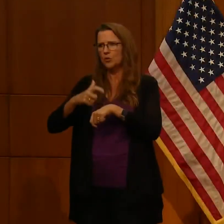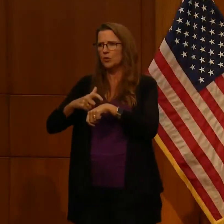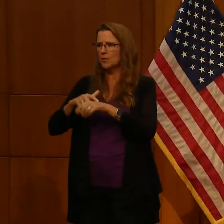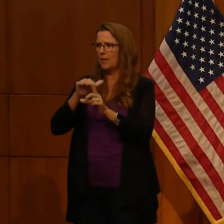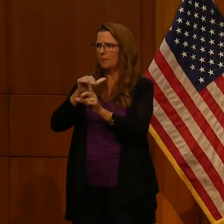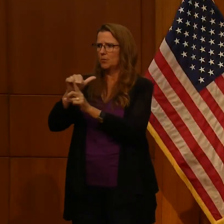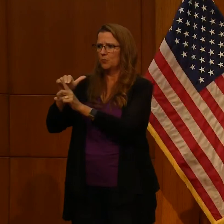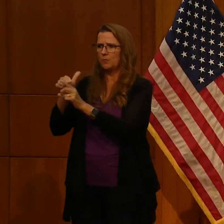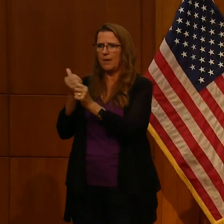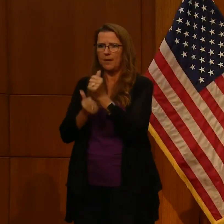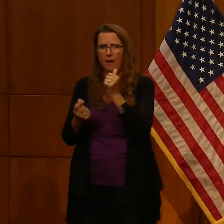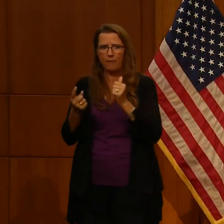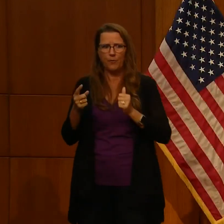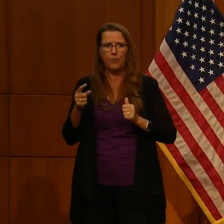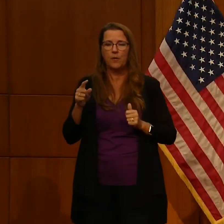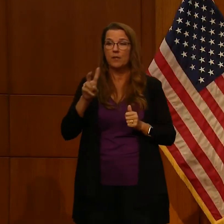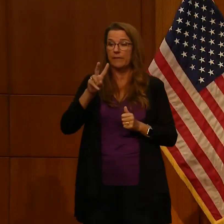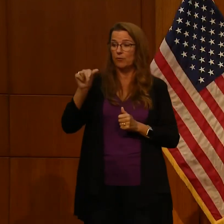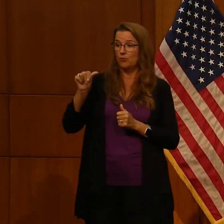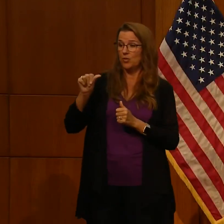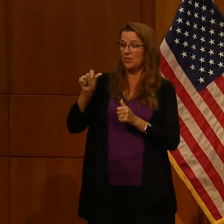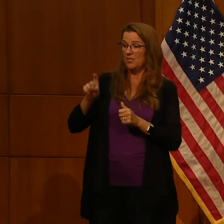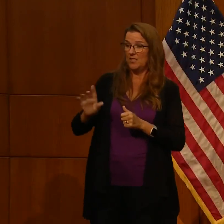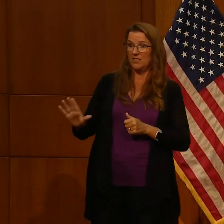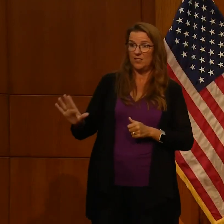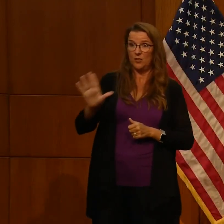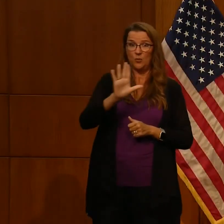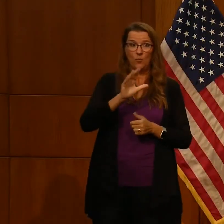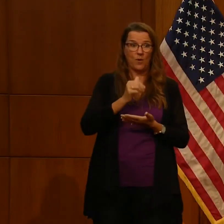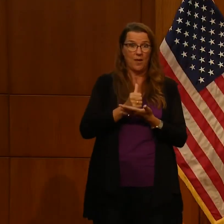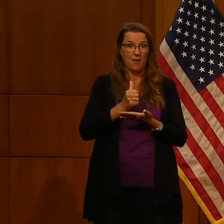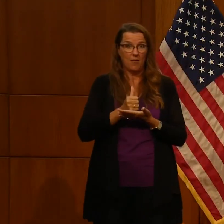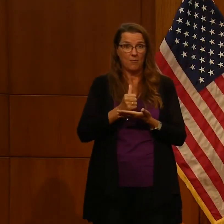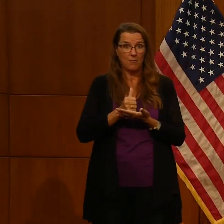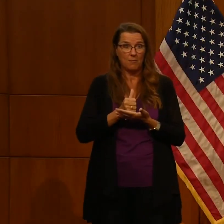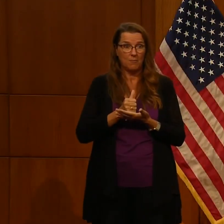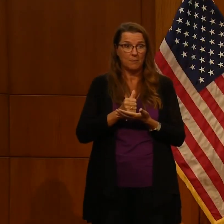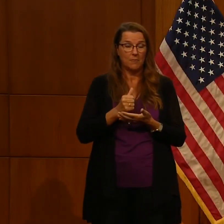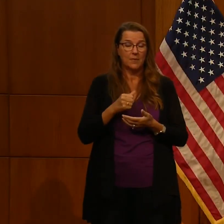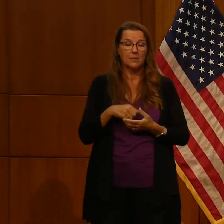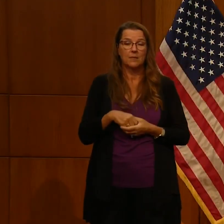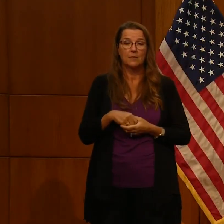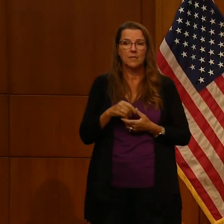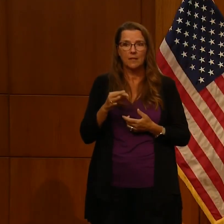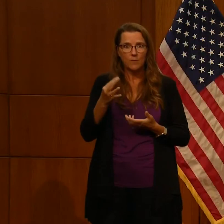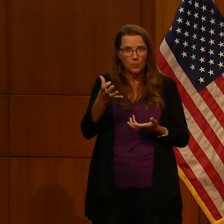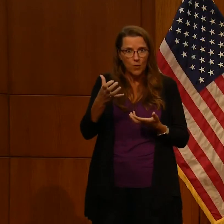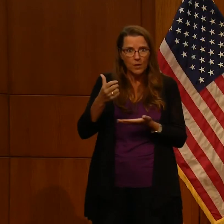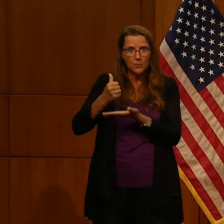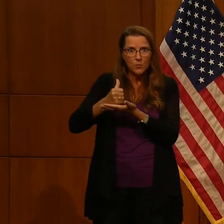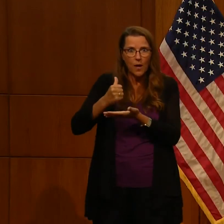GOOD TIME TO REMIND EVERYONE